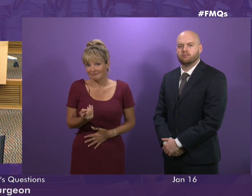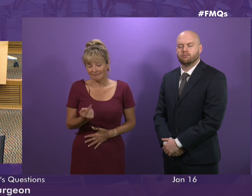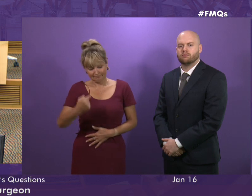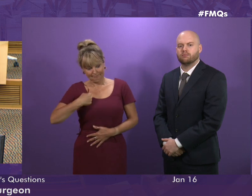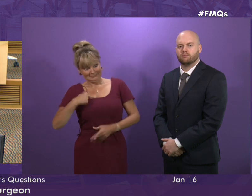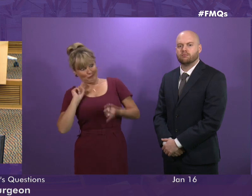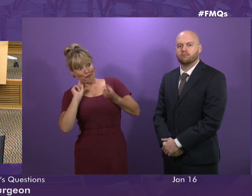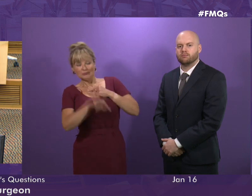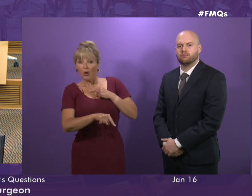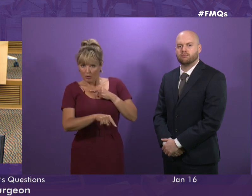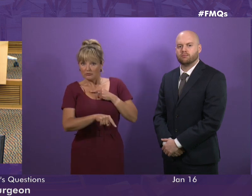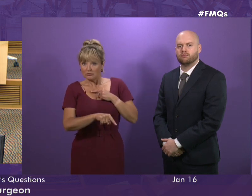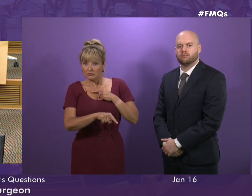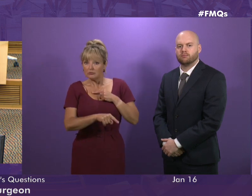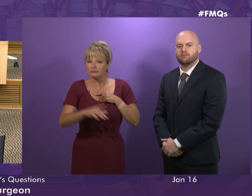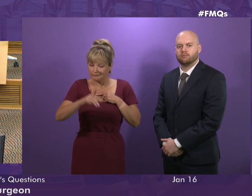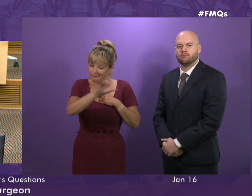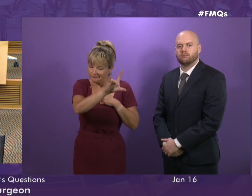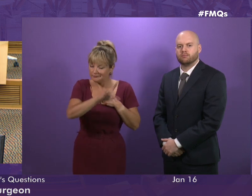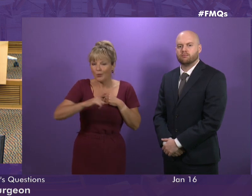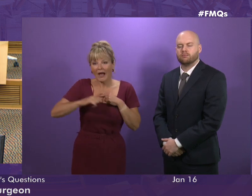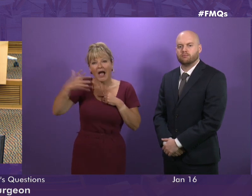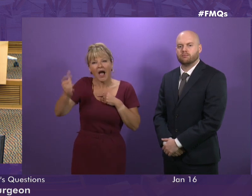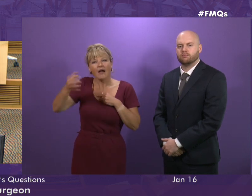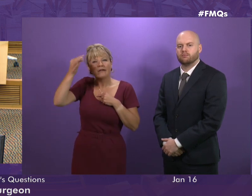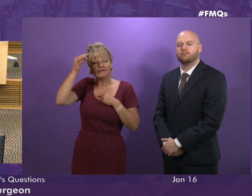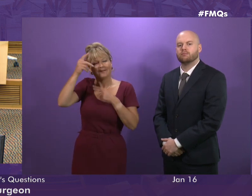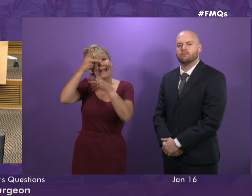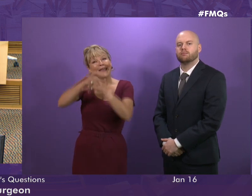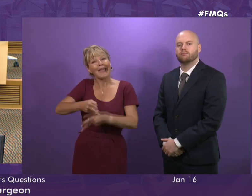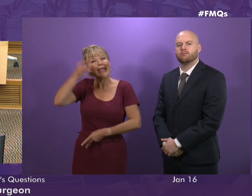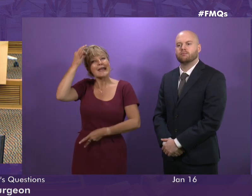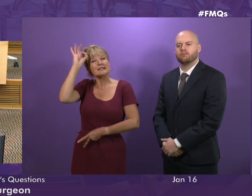actions, we have a Care Inspectorate whose job is to make sure that there is robust and